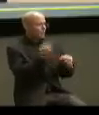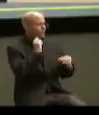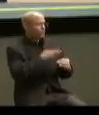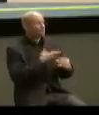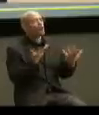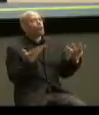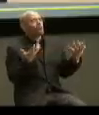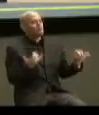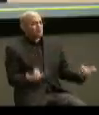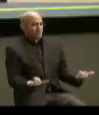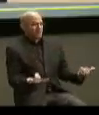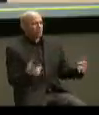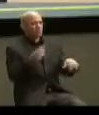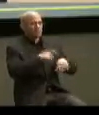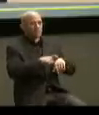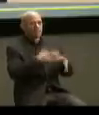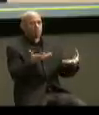THAT WE'D LIKE TO HEAR FROM THEM.